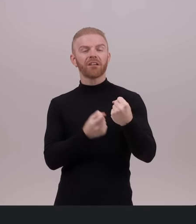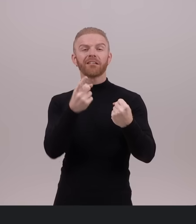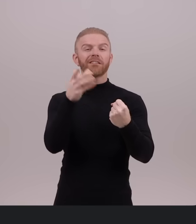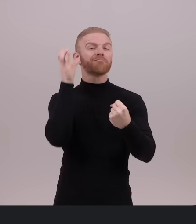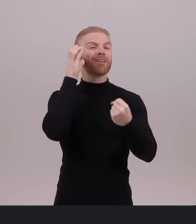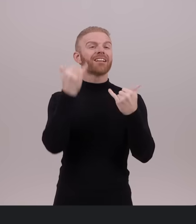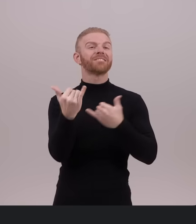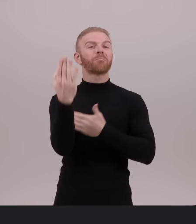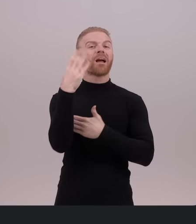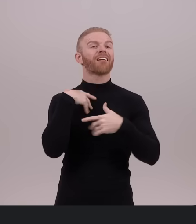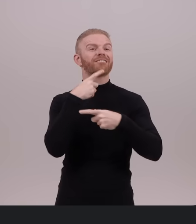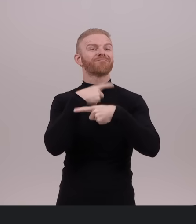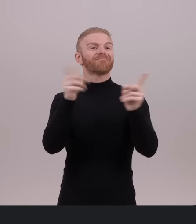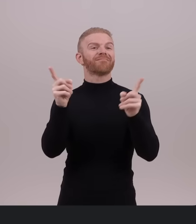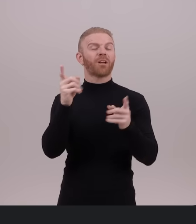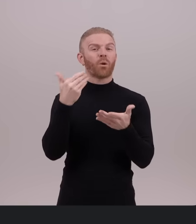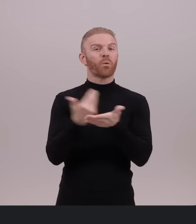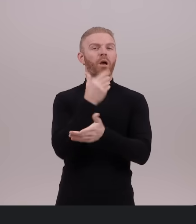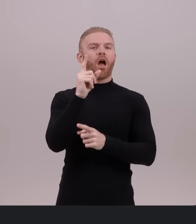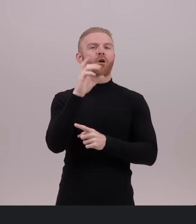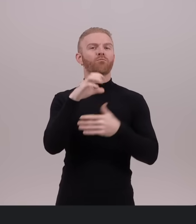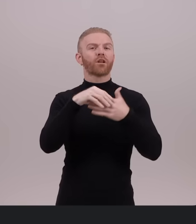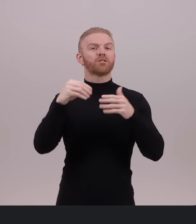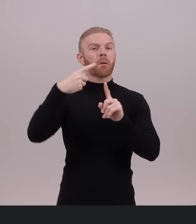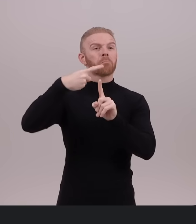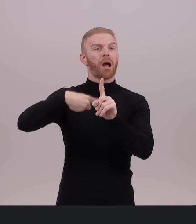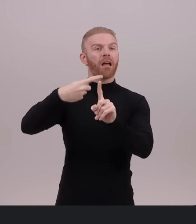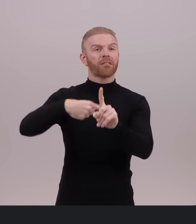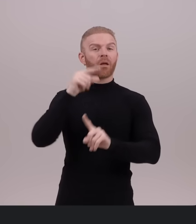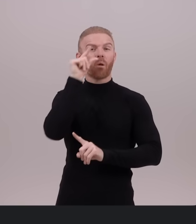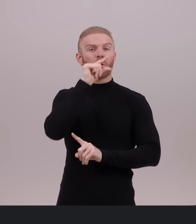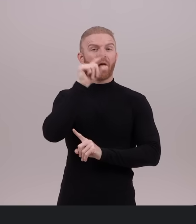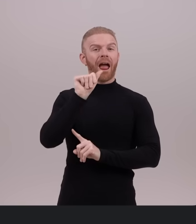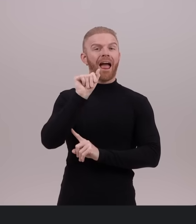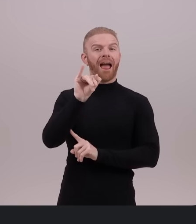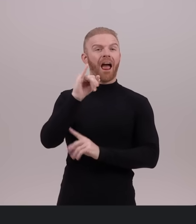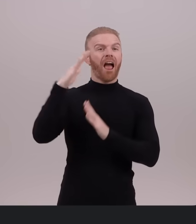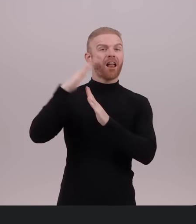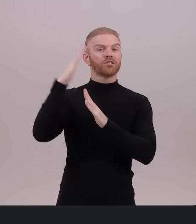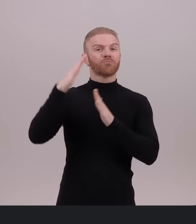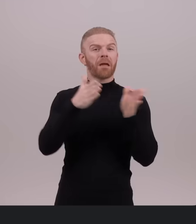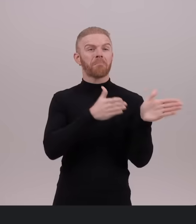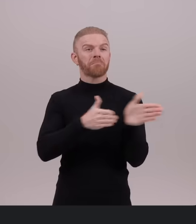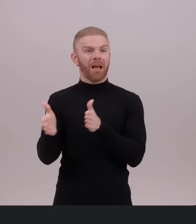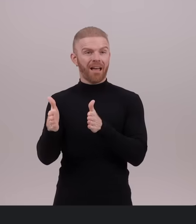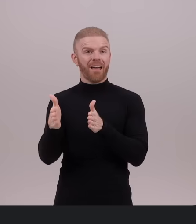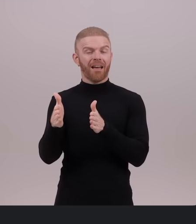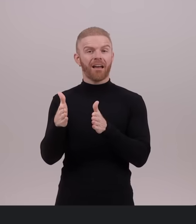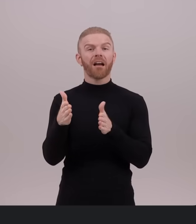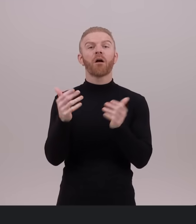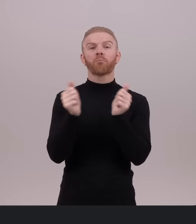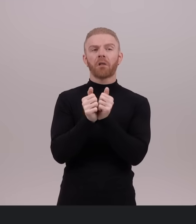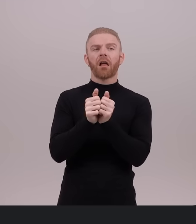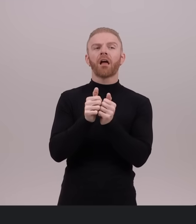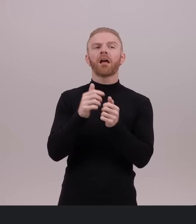announced a new $100 per month Google AI Ultra plan alongside a simplified pricing structure based